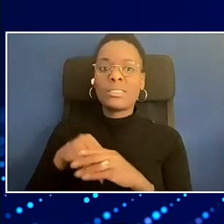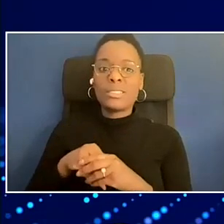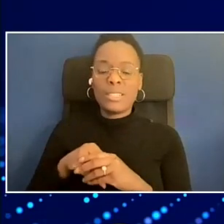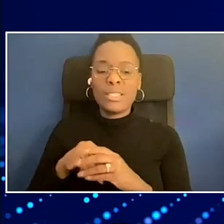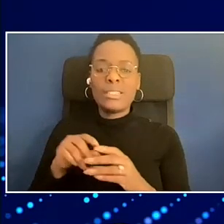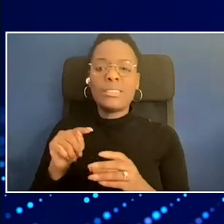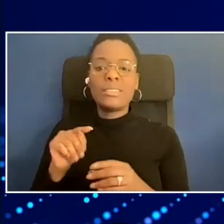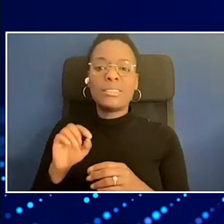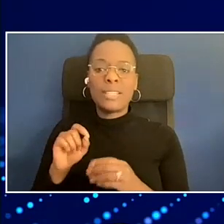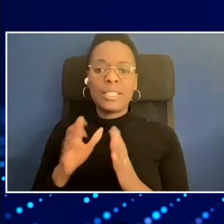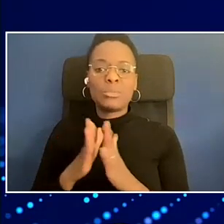We do that currently.